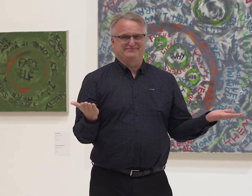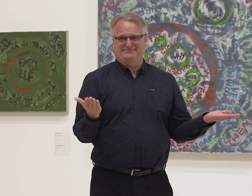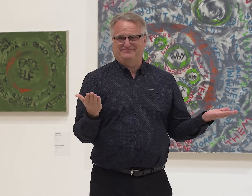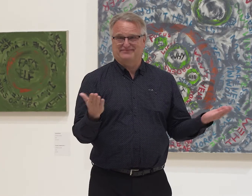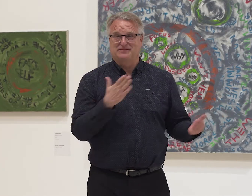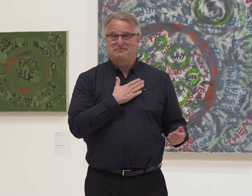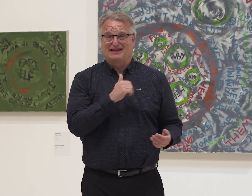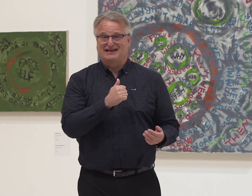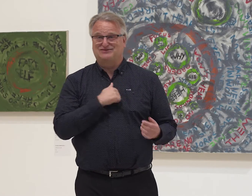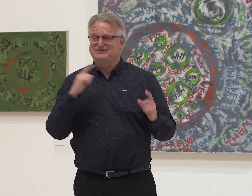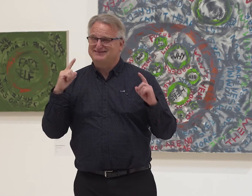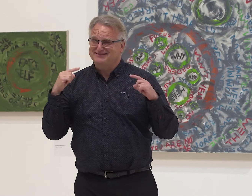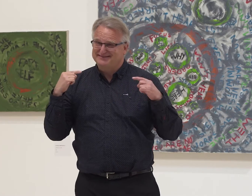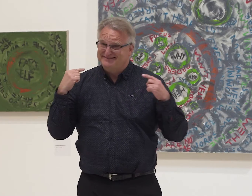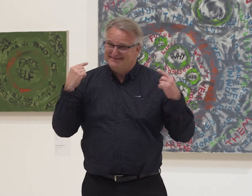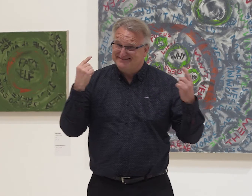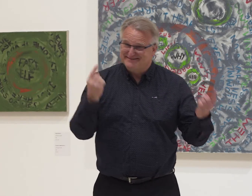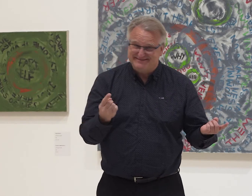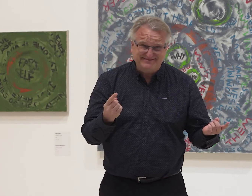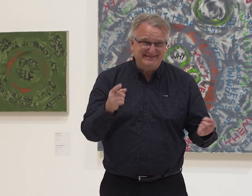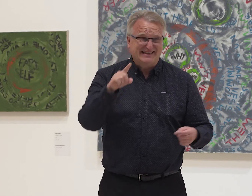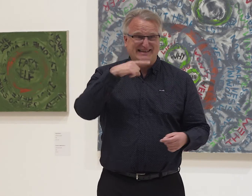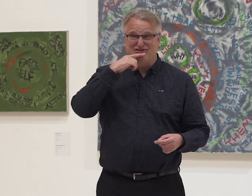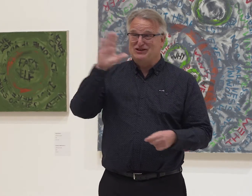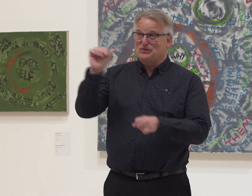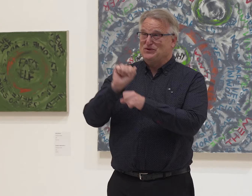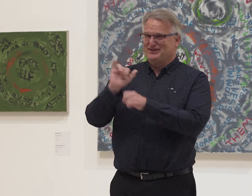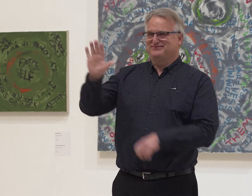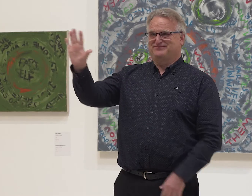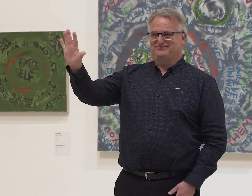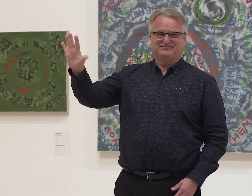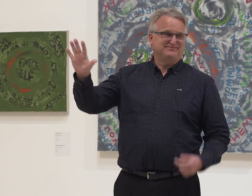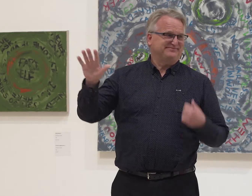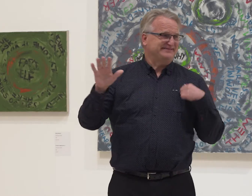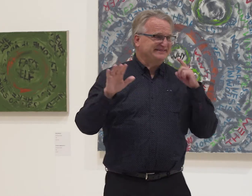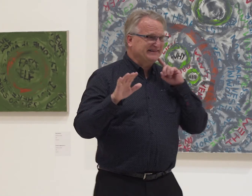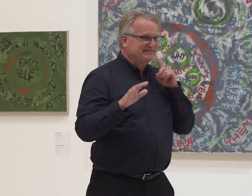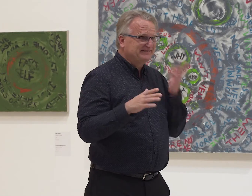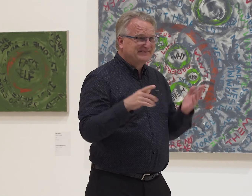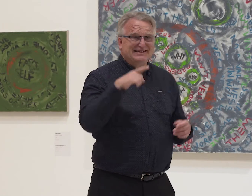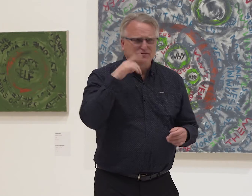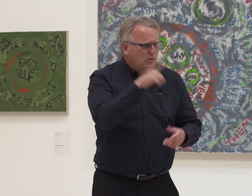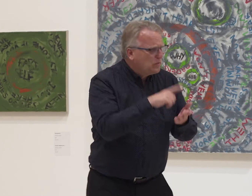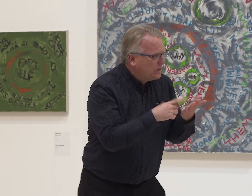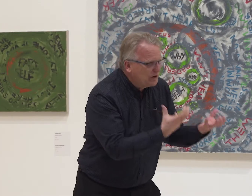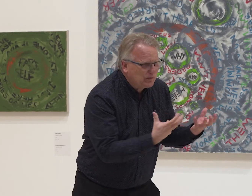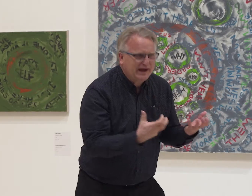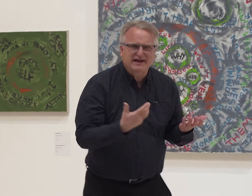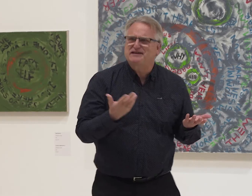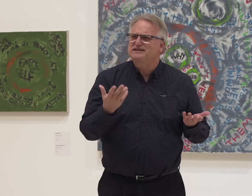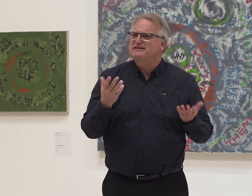What those changes are, that's up for discussion. But, you know, hearing people-- or hearing interpreters say,